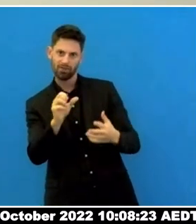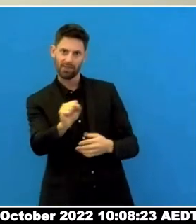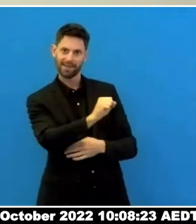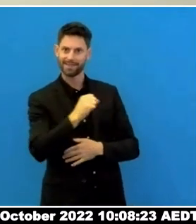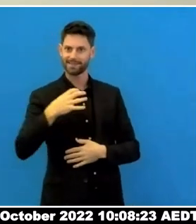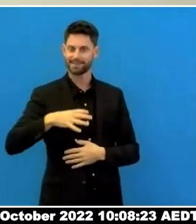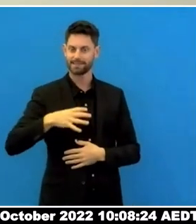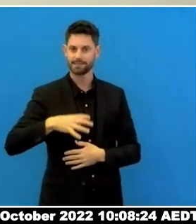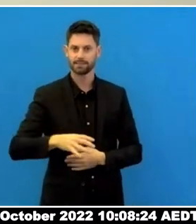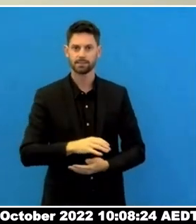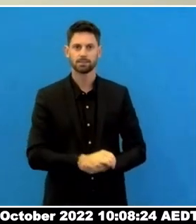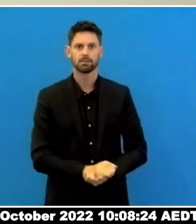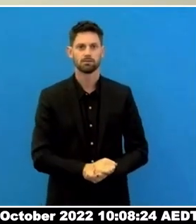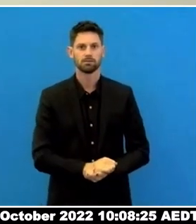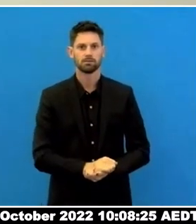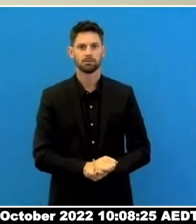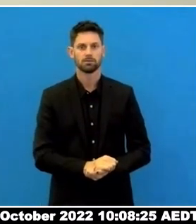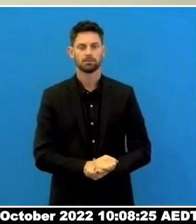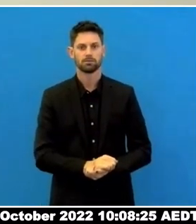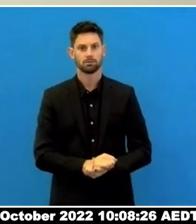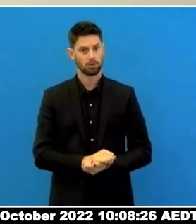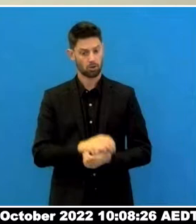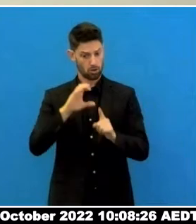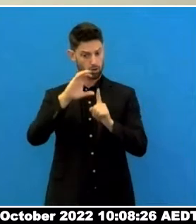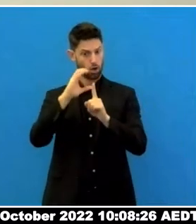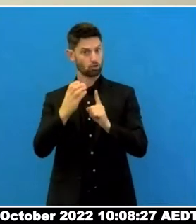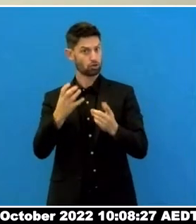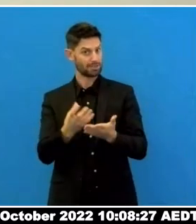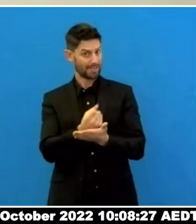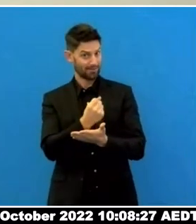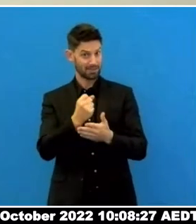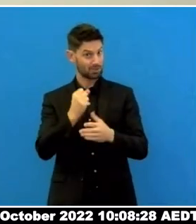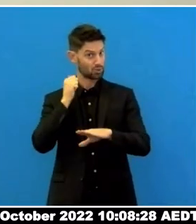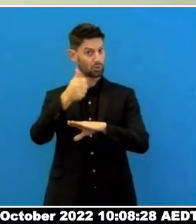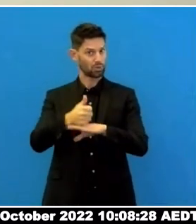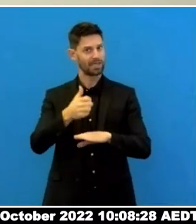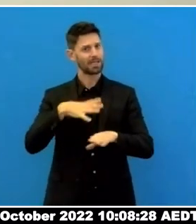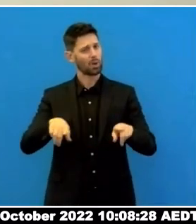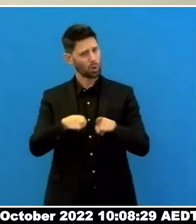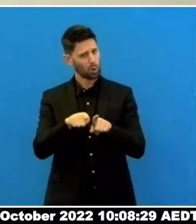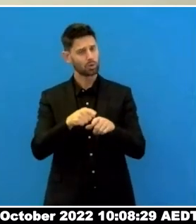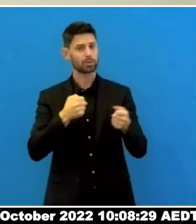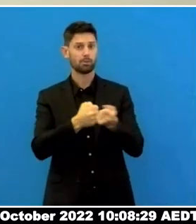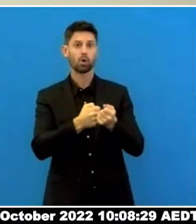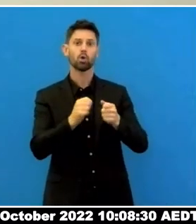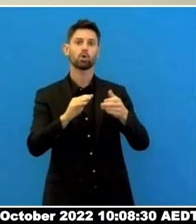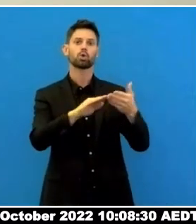Developing culturally safe service requires support for community controlled service provision, community empowerment